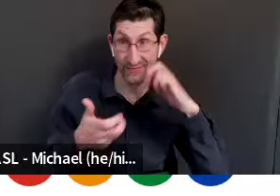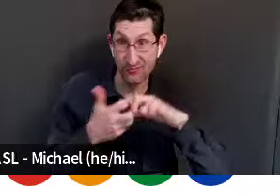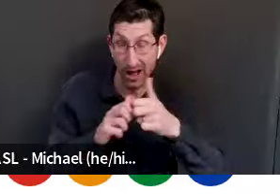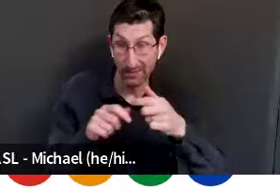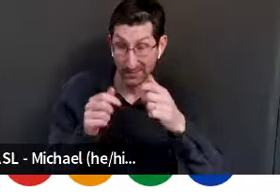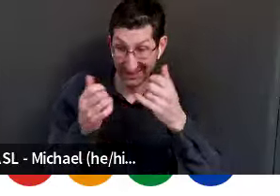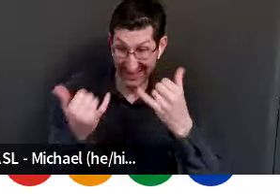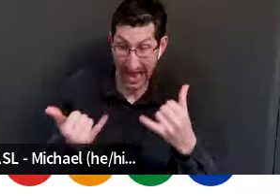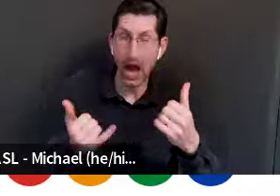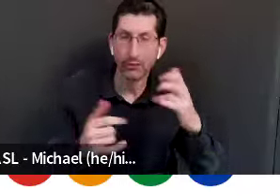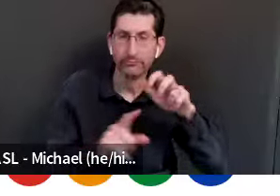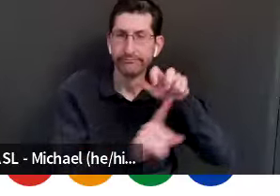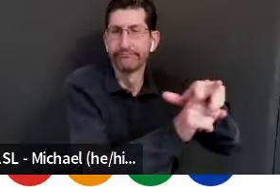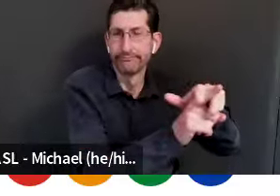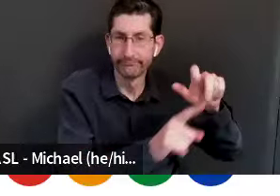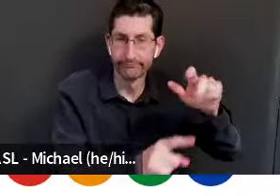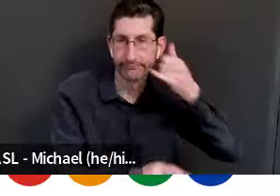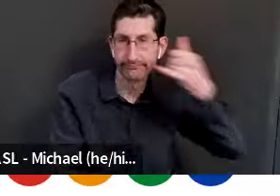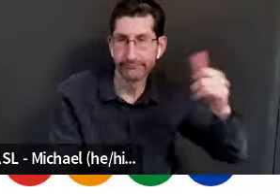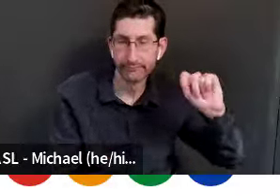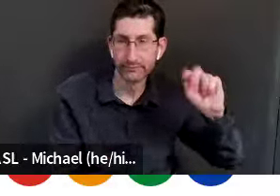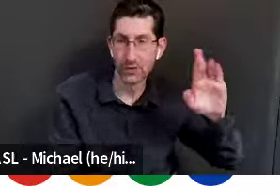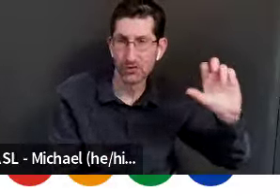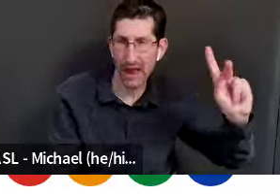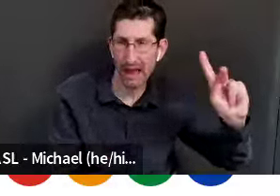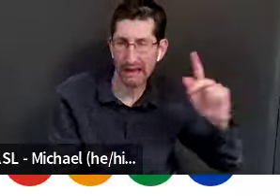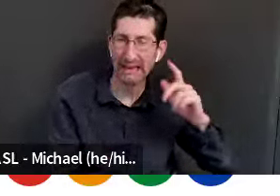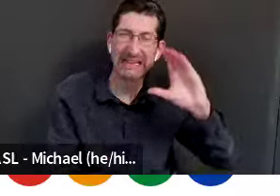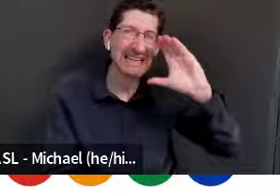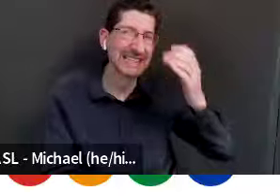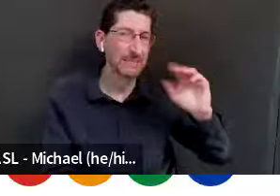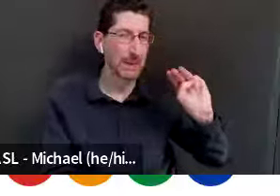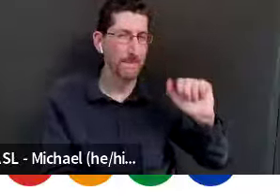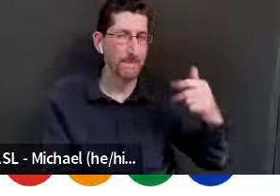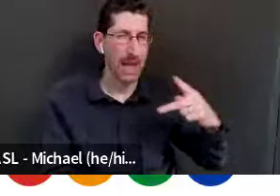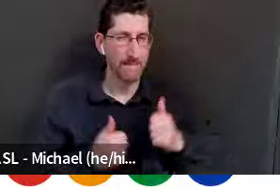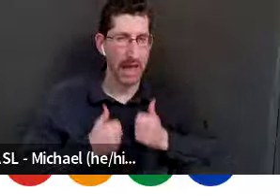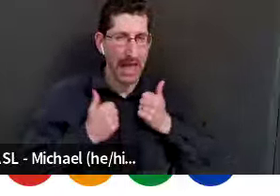CONCERNS. DEFINITELY. IT SOUNDS LIKE, IF I GUESS, THIS